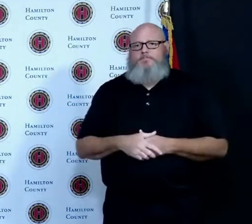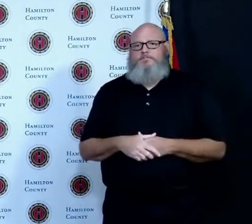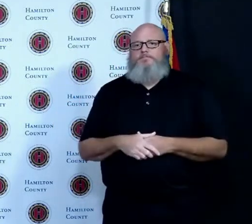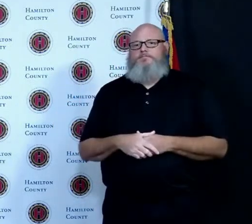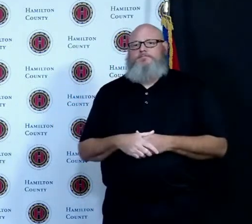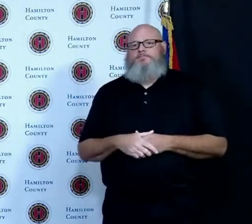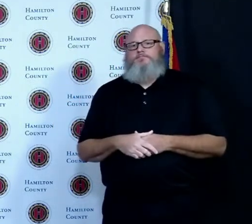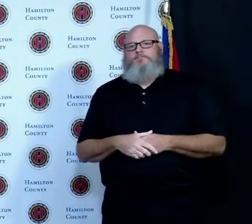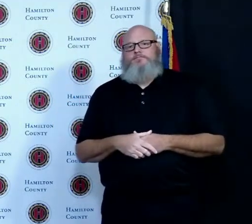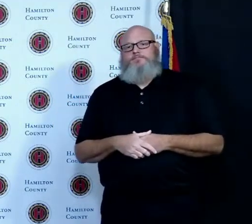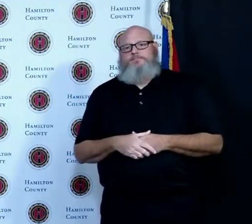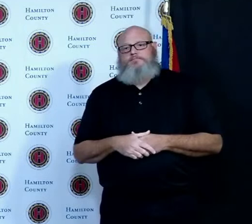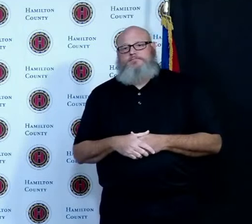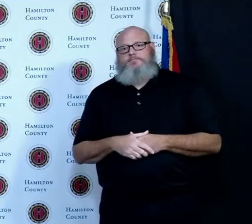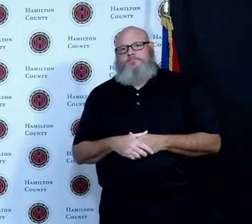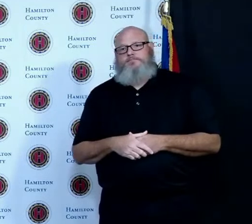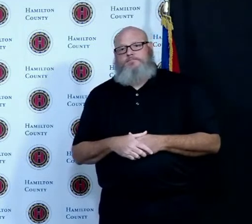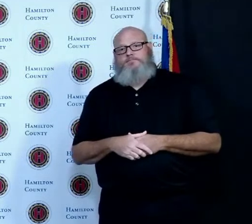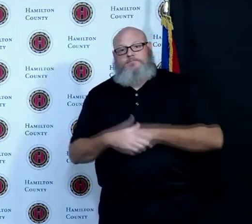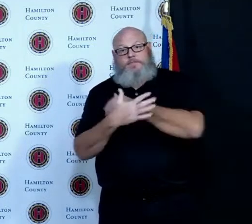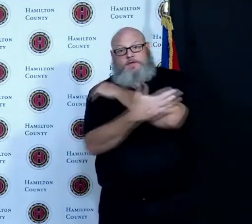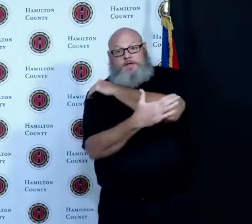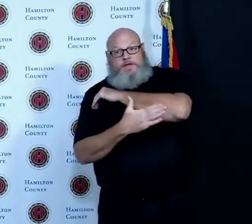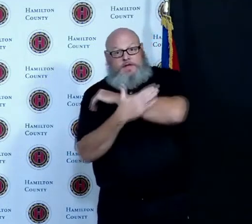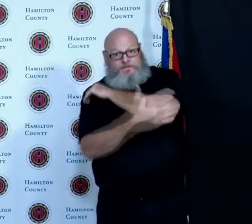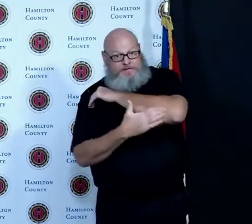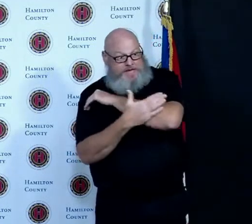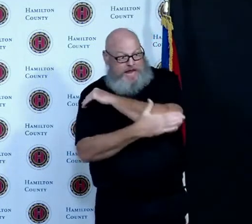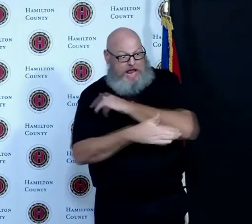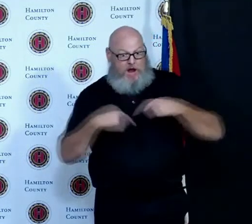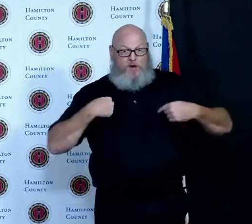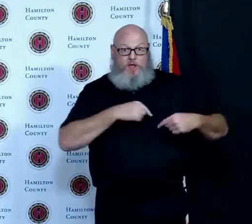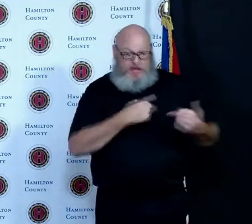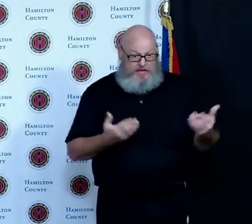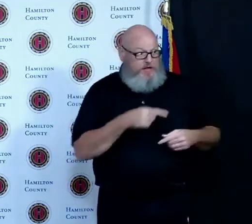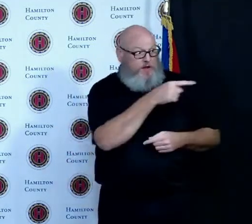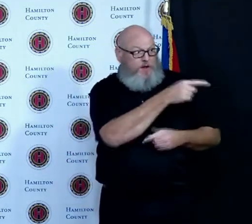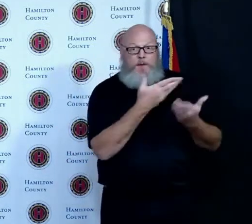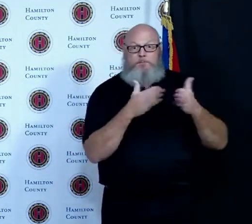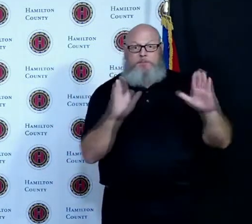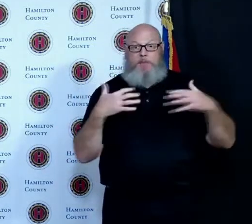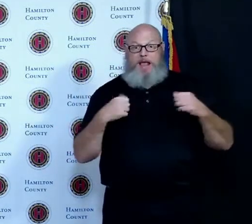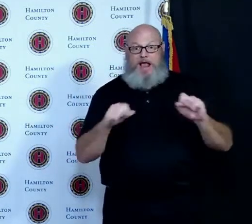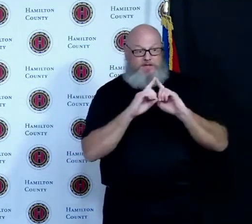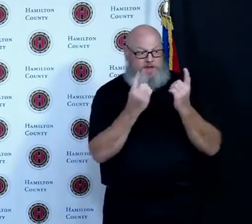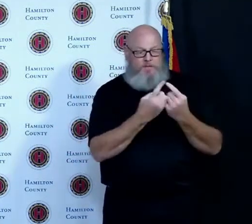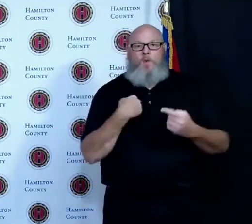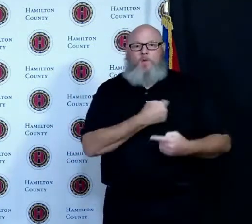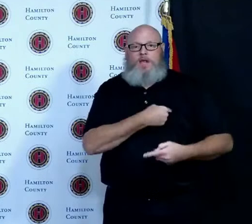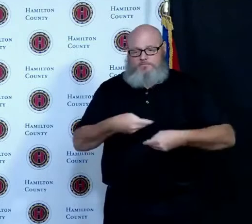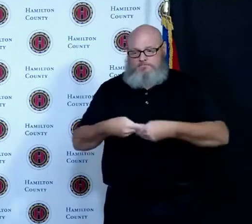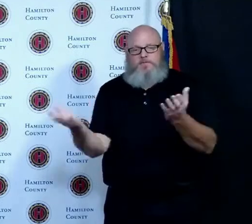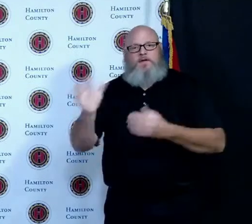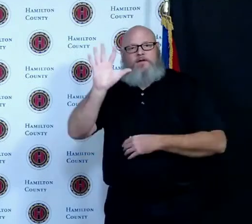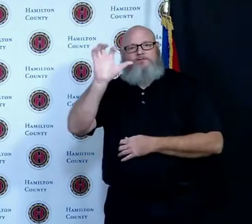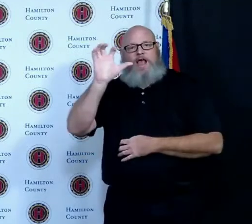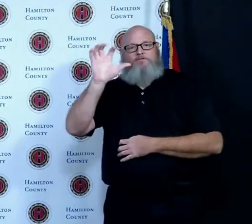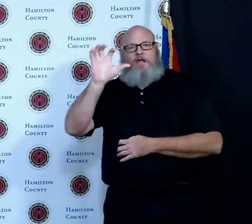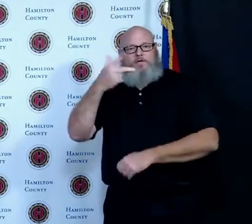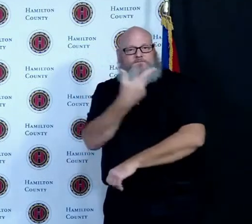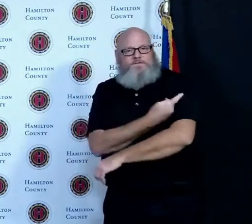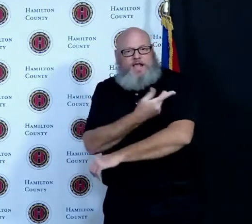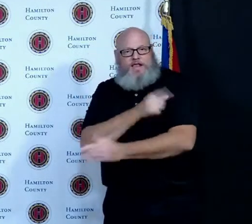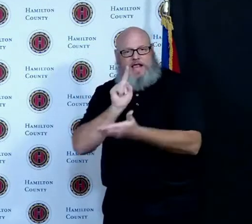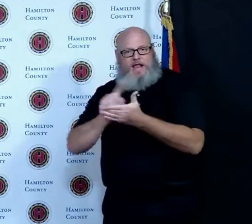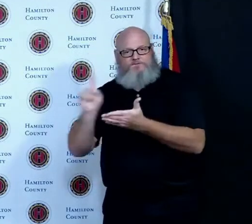a week so that's not that much vaccine that's not to say that Greg Kesterman isn't building